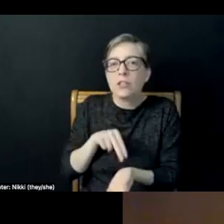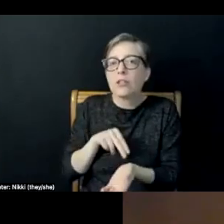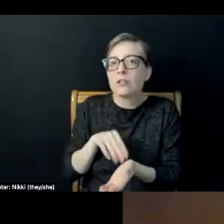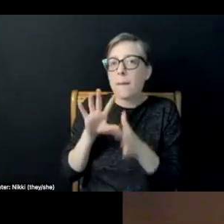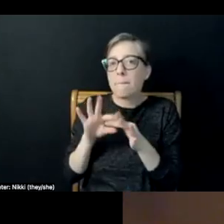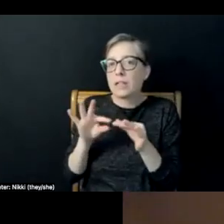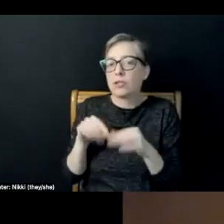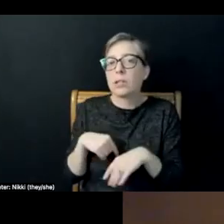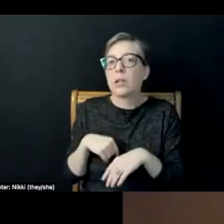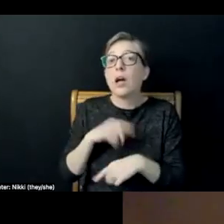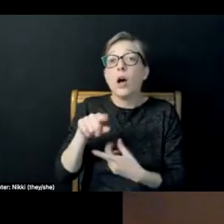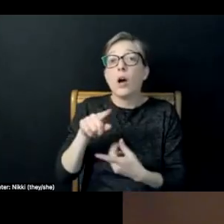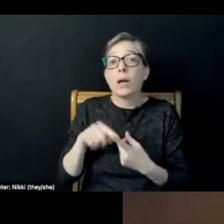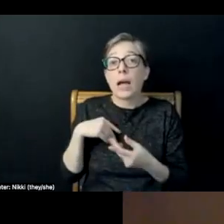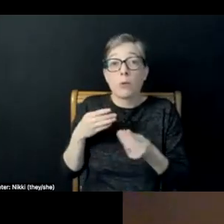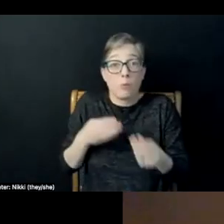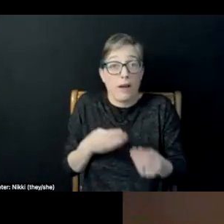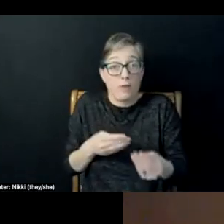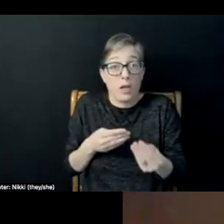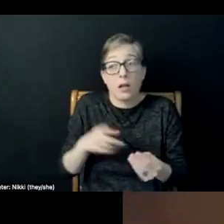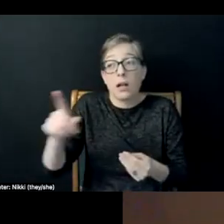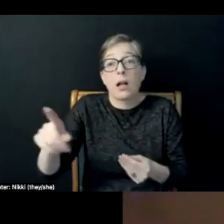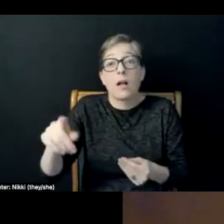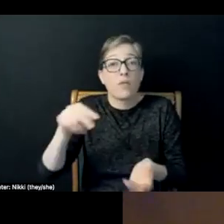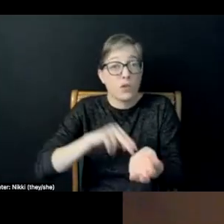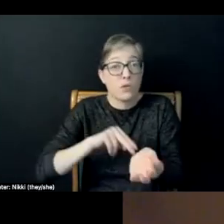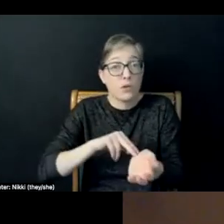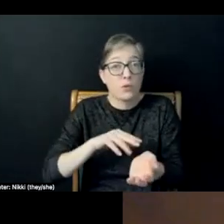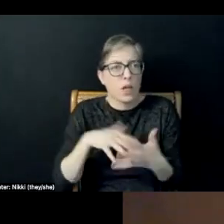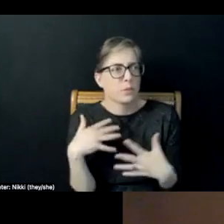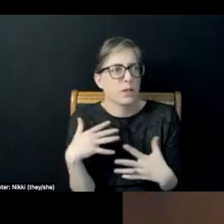She was very fretful. She would say, "I'm just not sure if that's